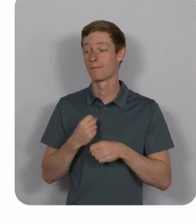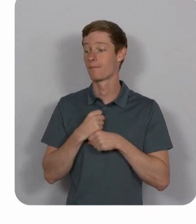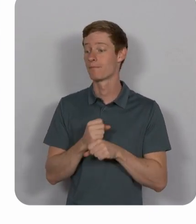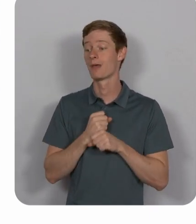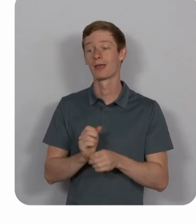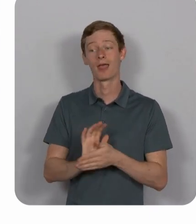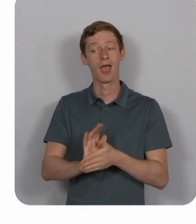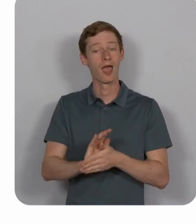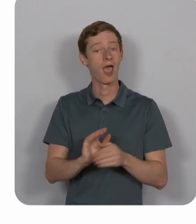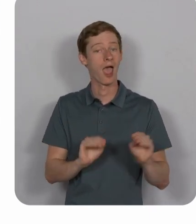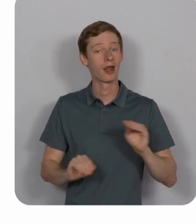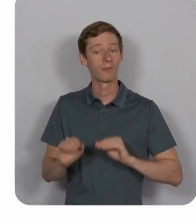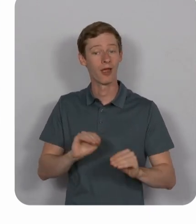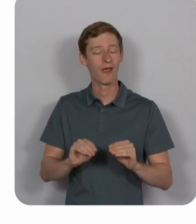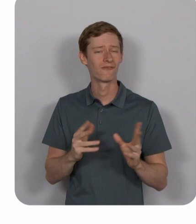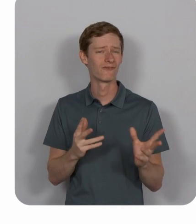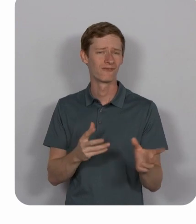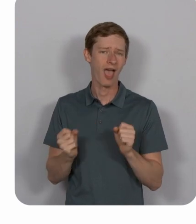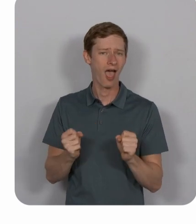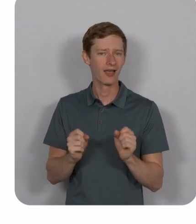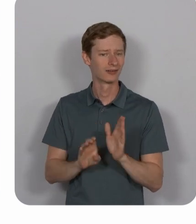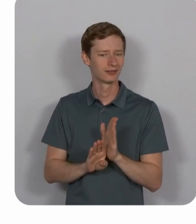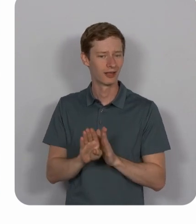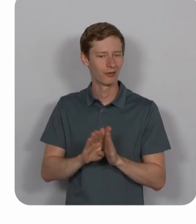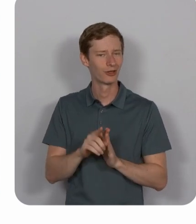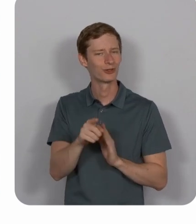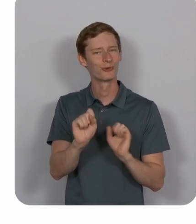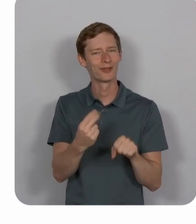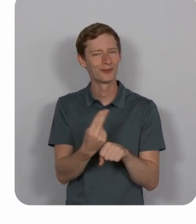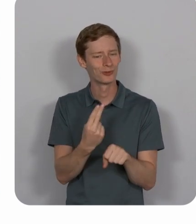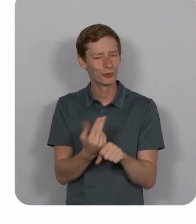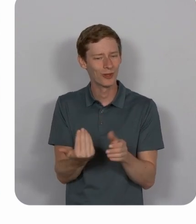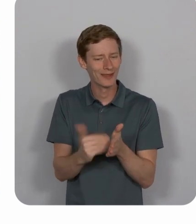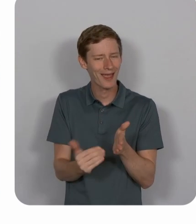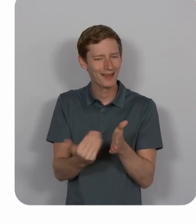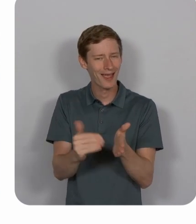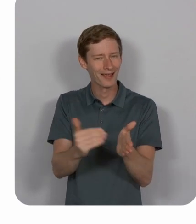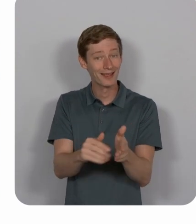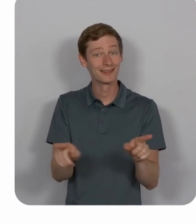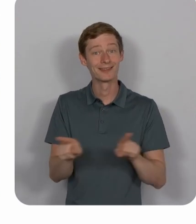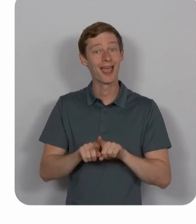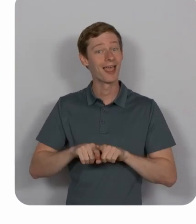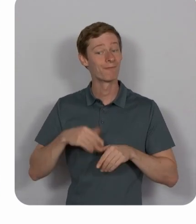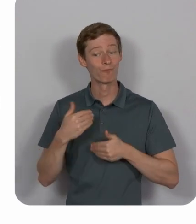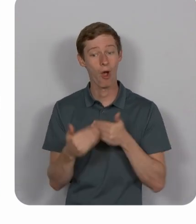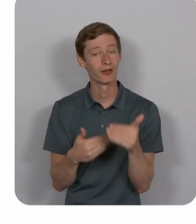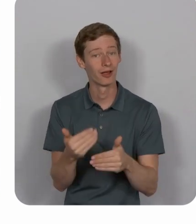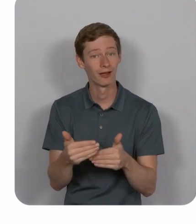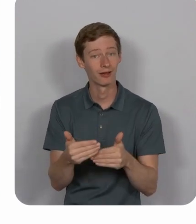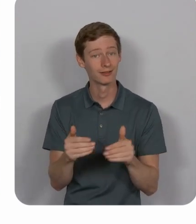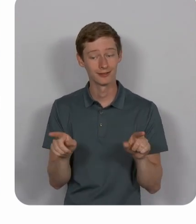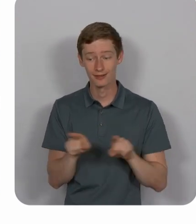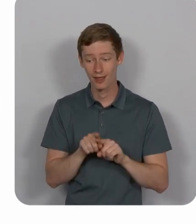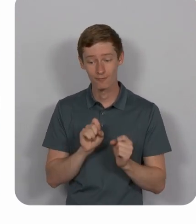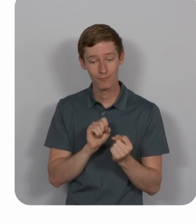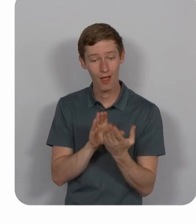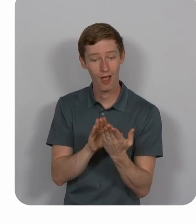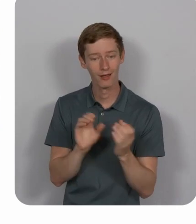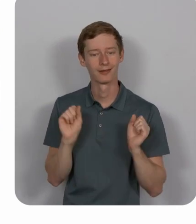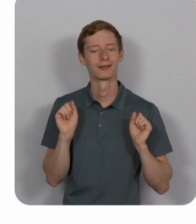by ensuring reusability. You can use the same procedural animation on different rigs of the same archetype.